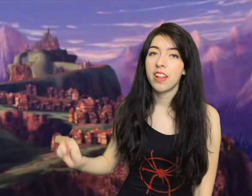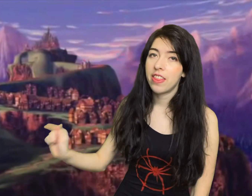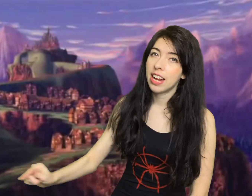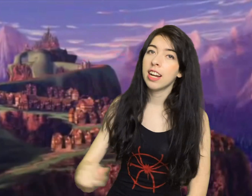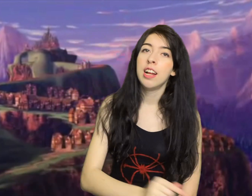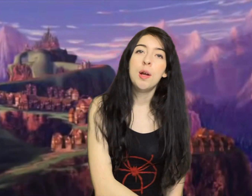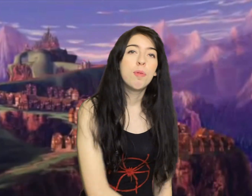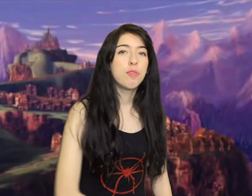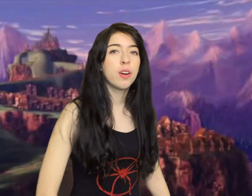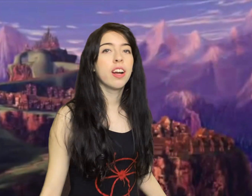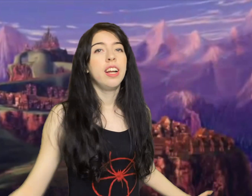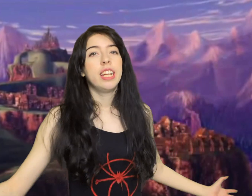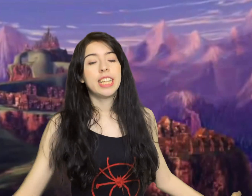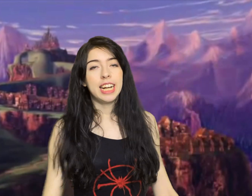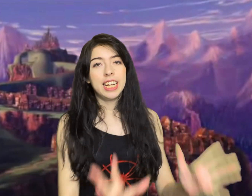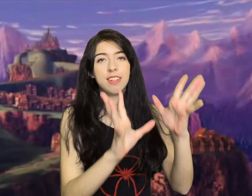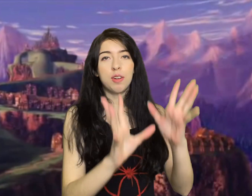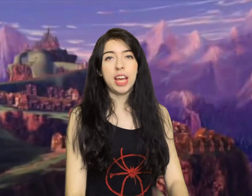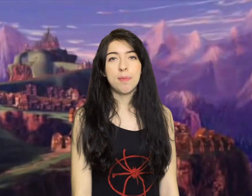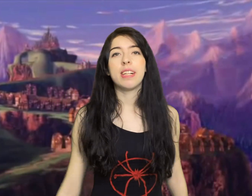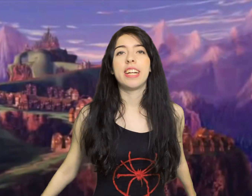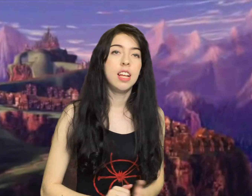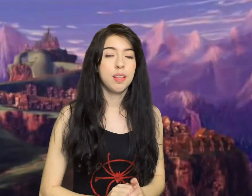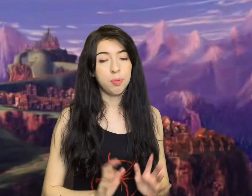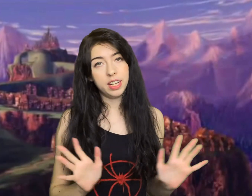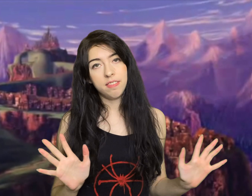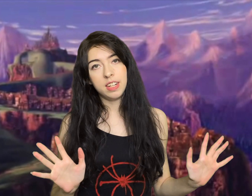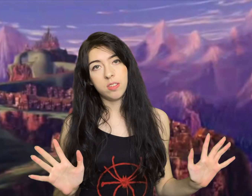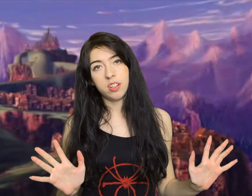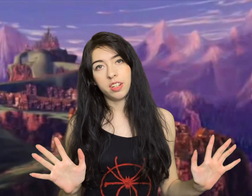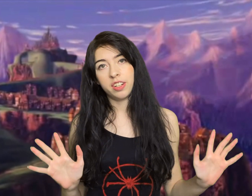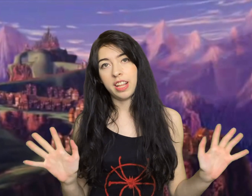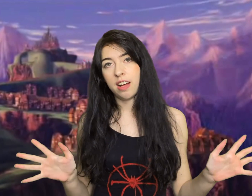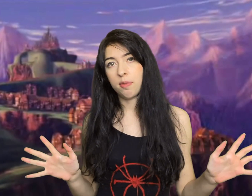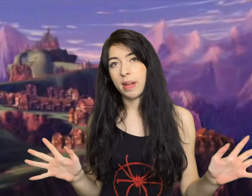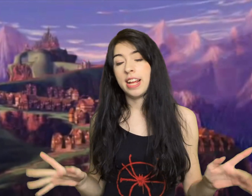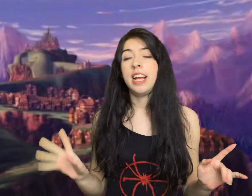there before getting into vocabulary. plenty of videos to learn the alphabet